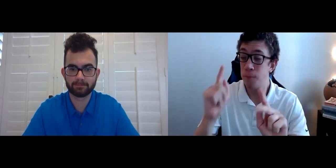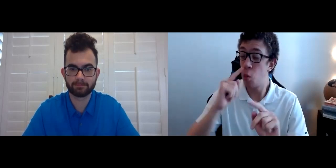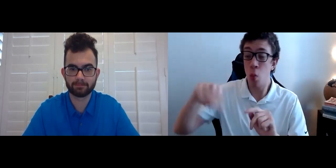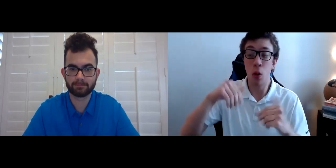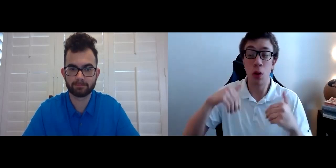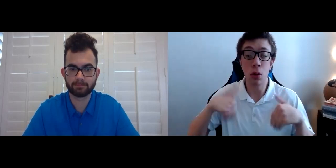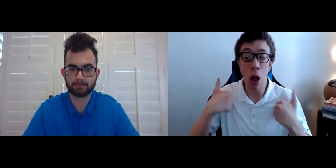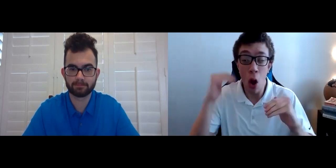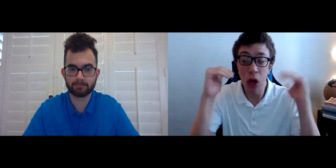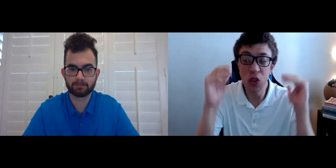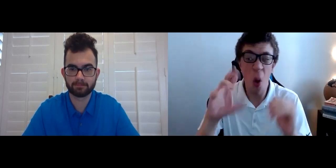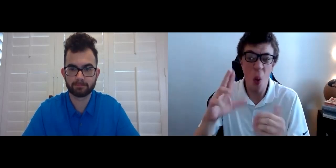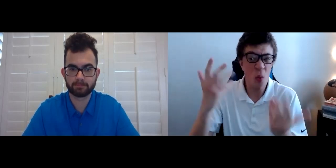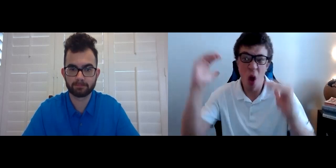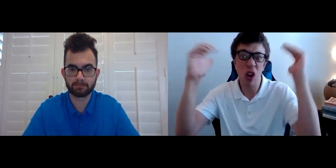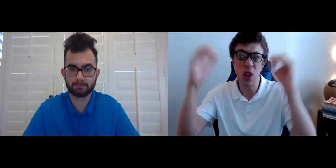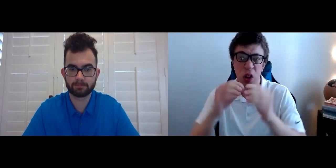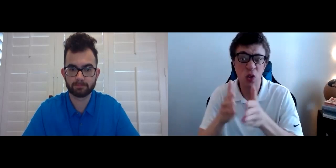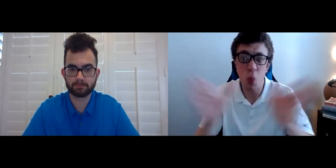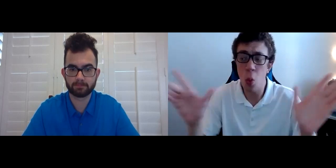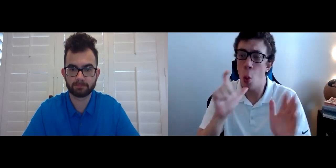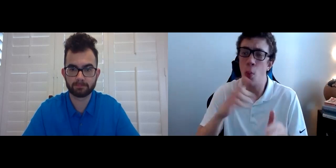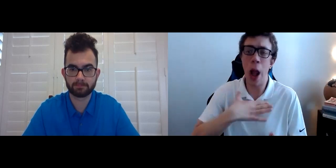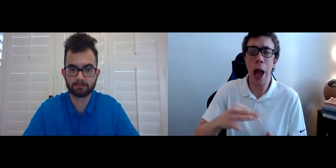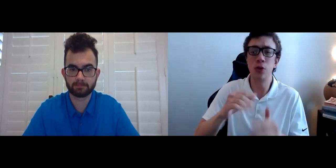who like to share expenses with friends,